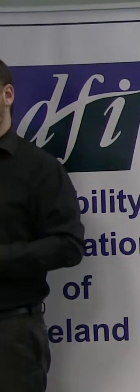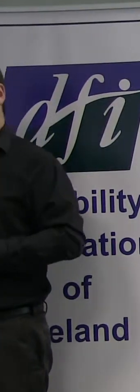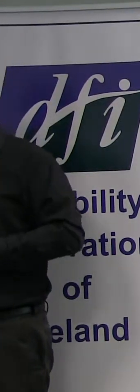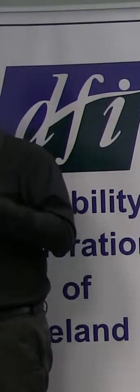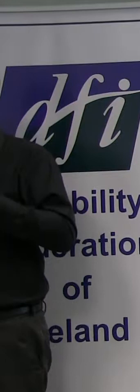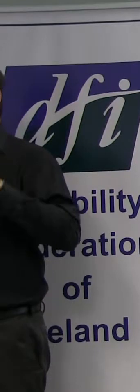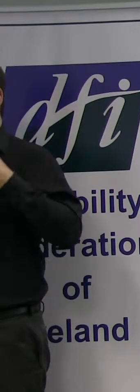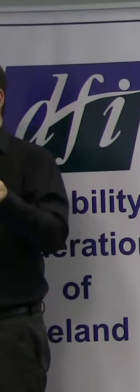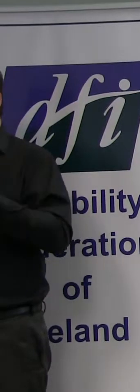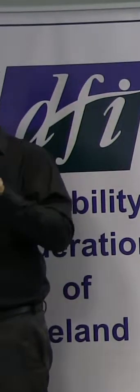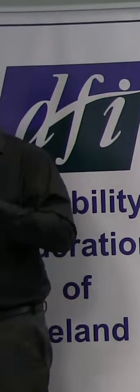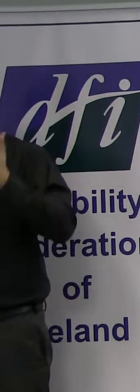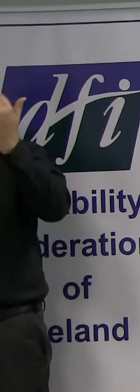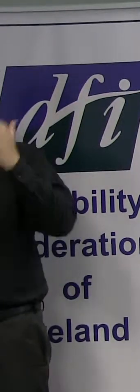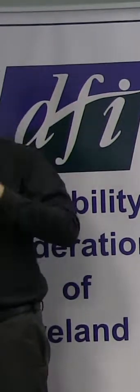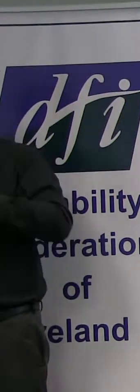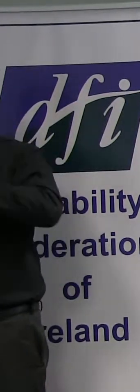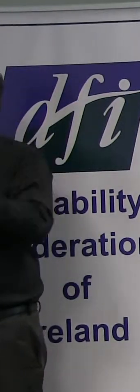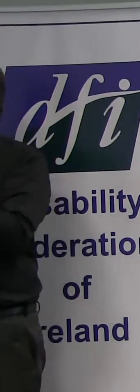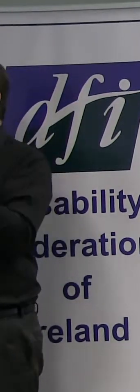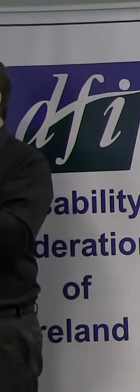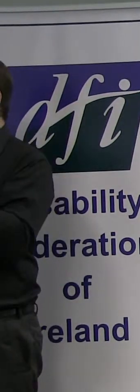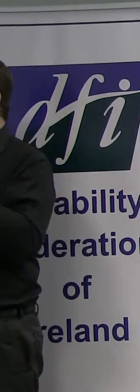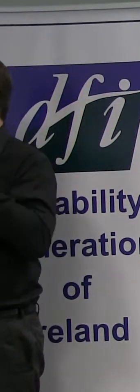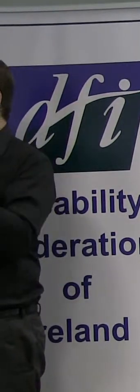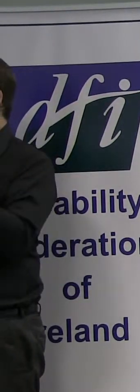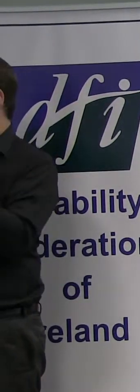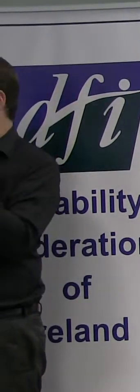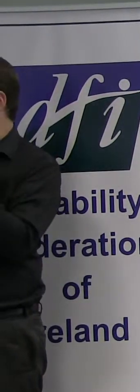maintain a registers of charities which were working actively on, To promote